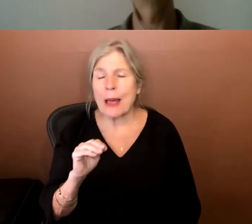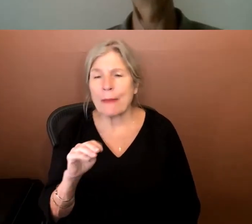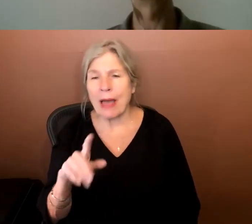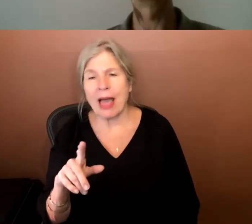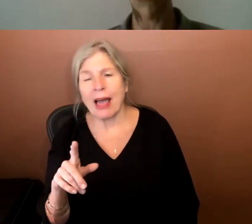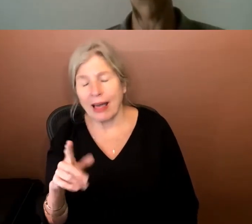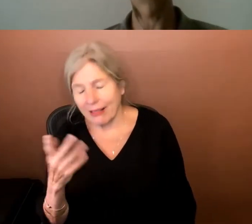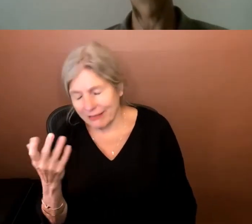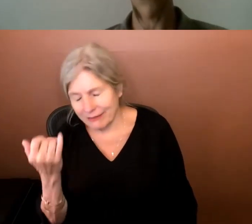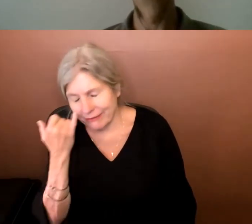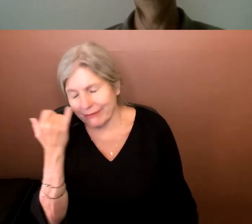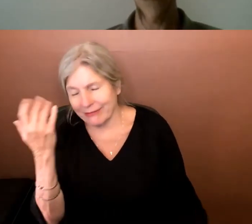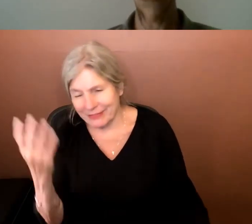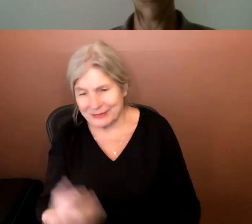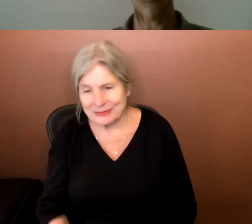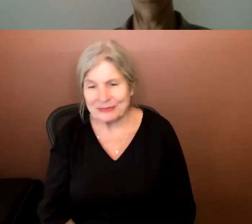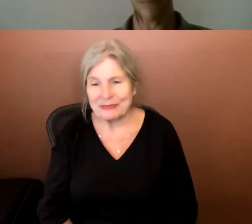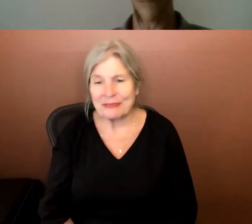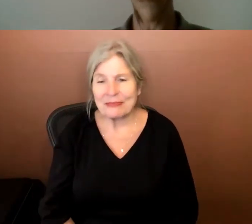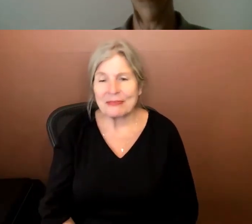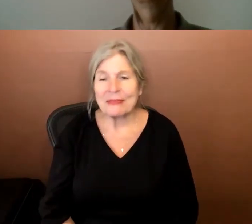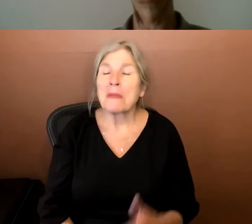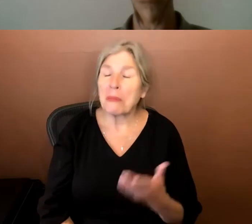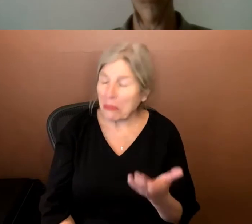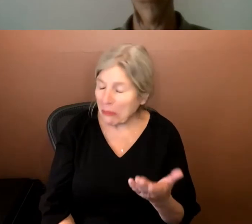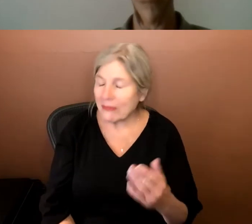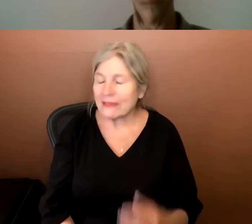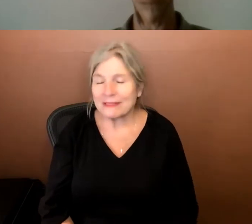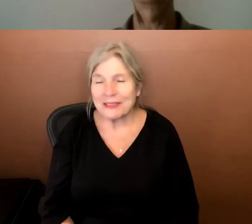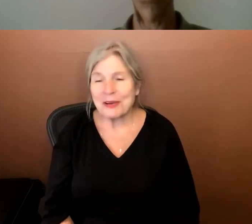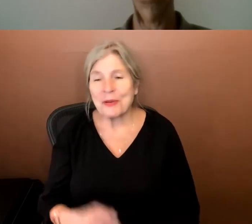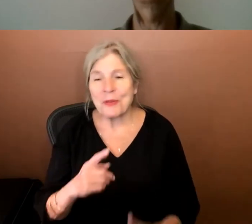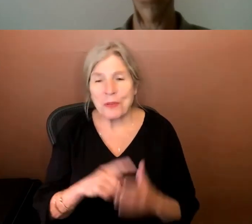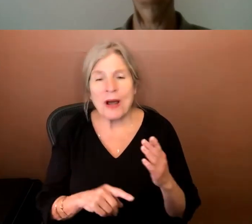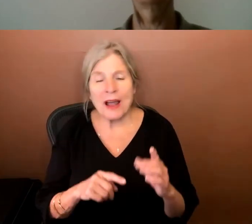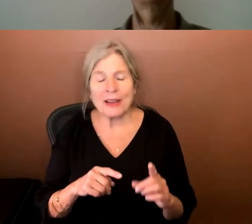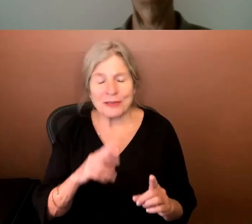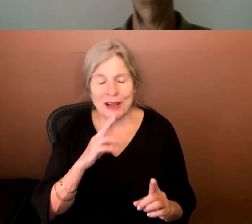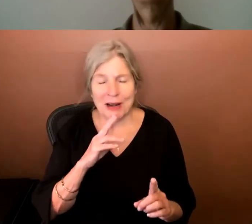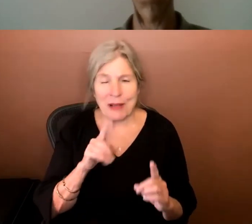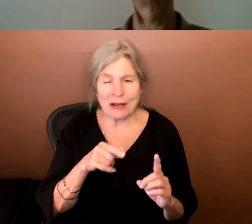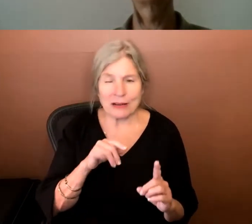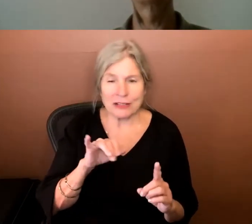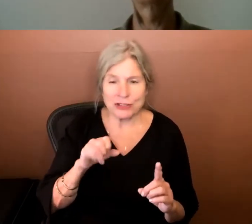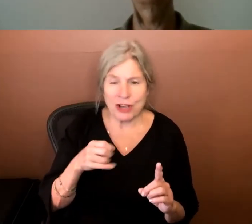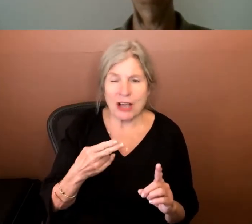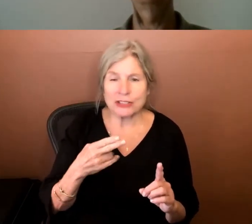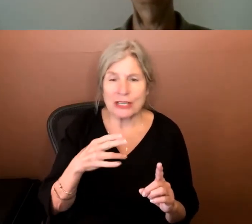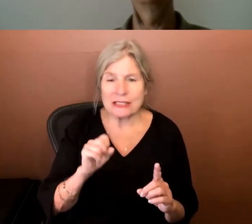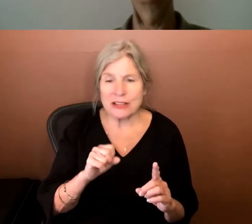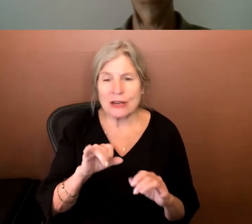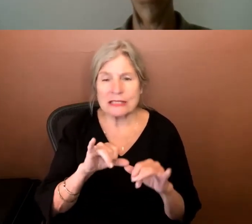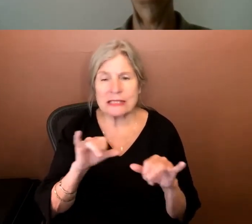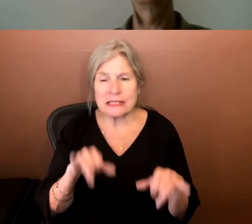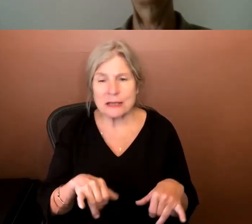There you go. Yeah. I think what you are pointing at Josh is there is a systems thinking approach to